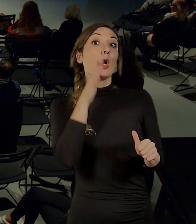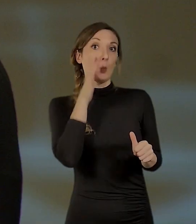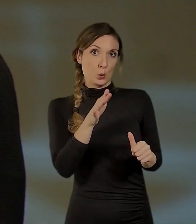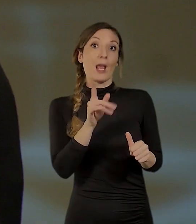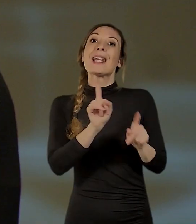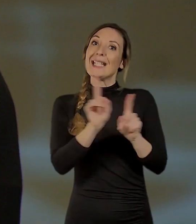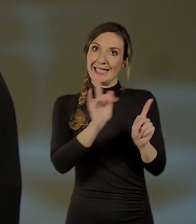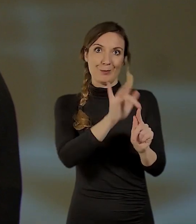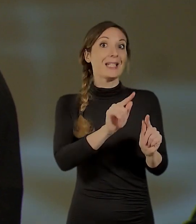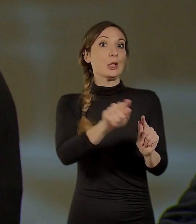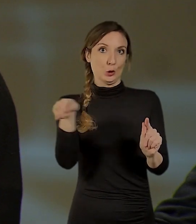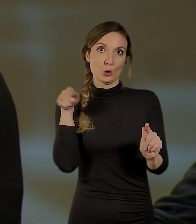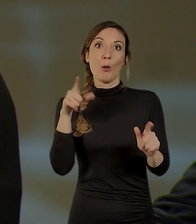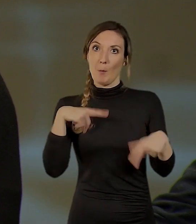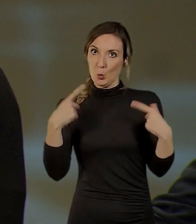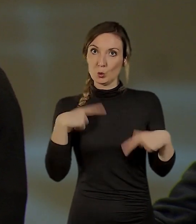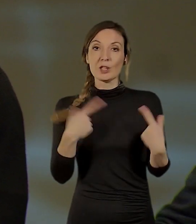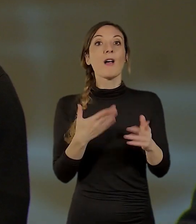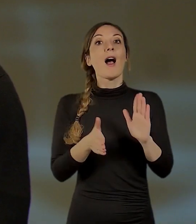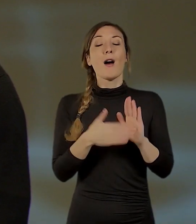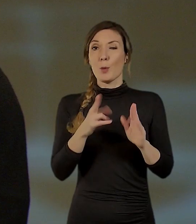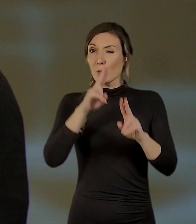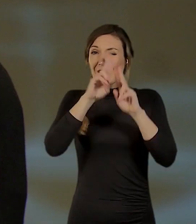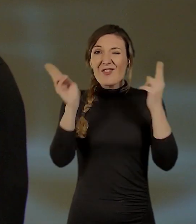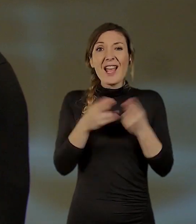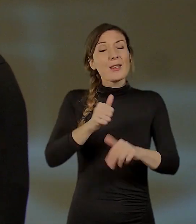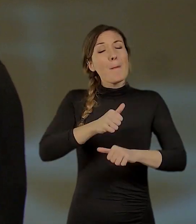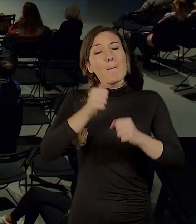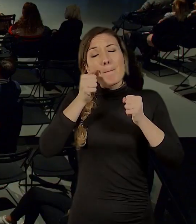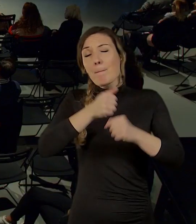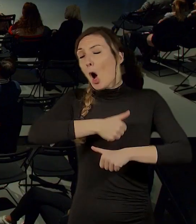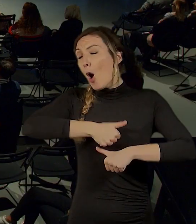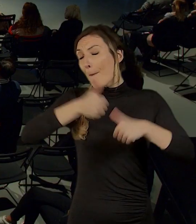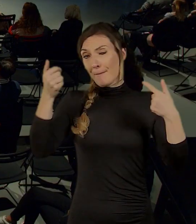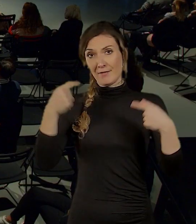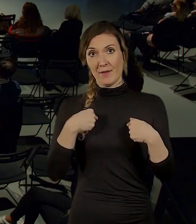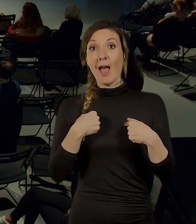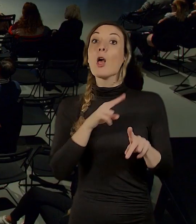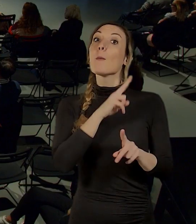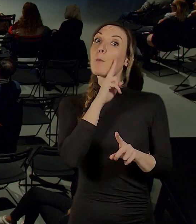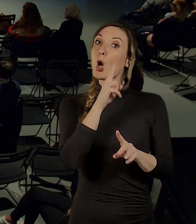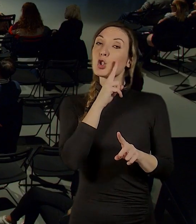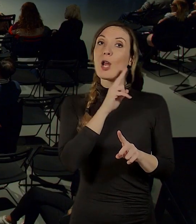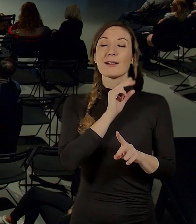But only for the show jumping course. We tested it there and it worked, that the concrete plant can do it.